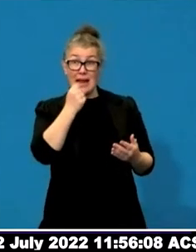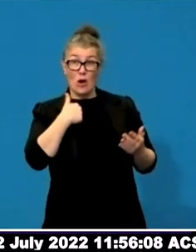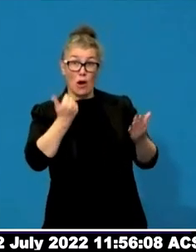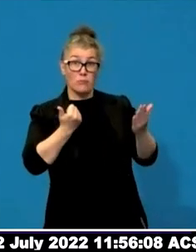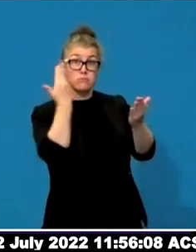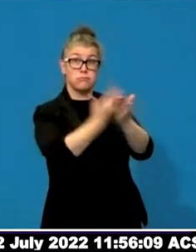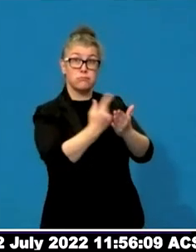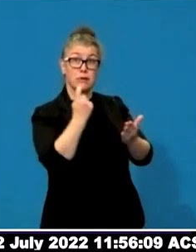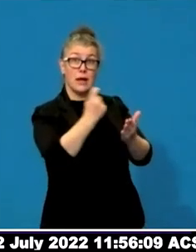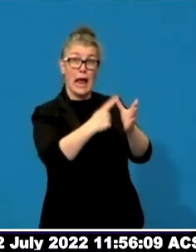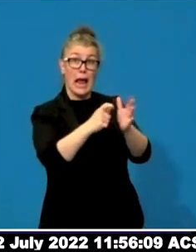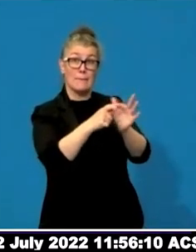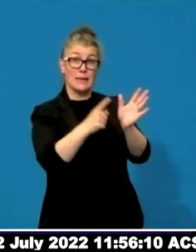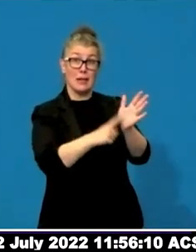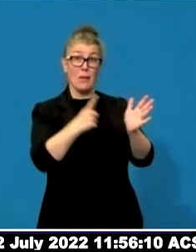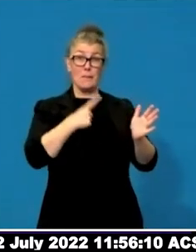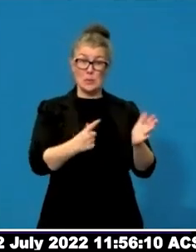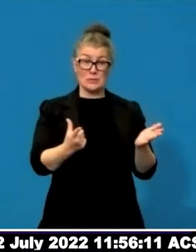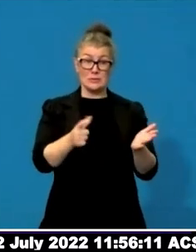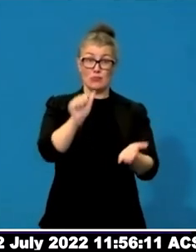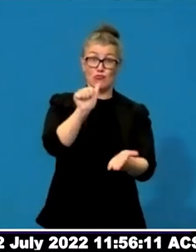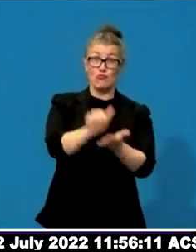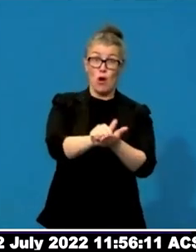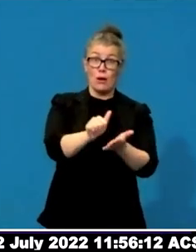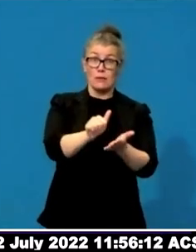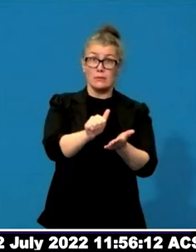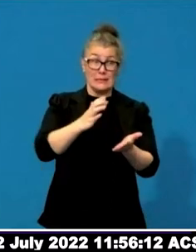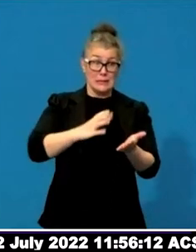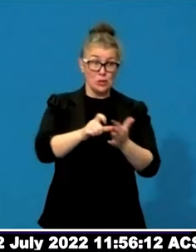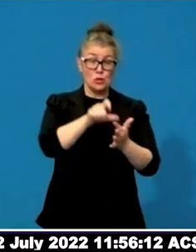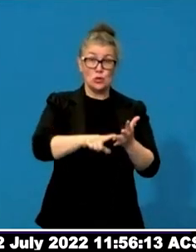and moral thing to do, knowing that we've been advised